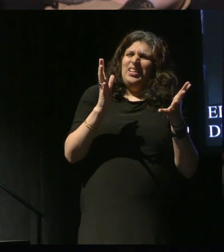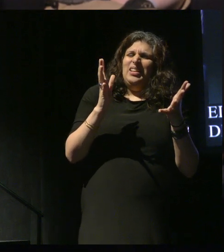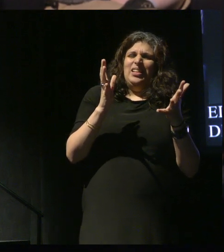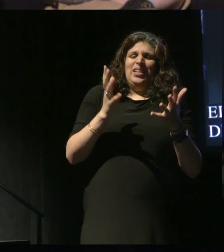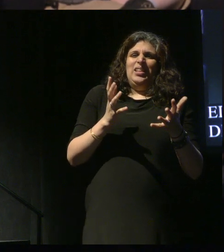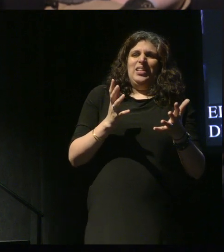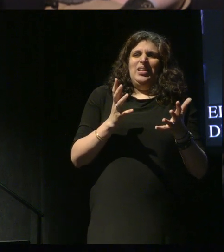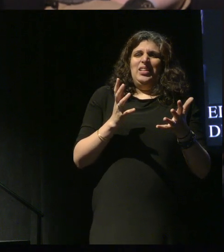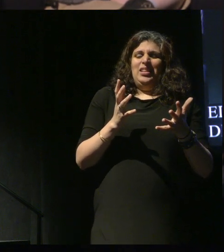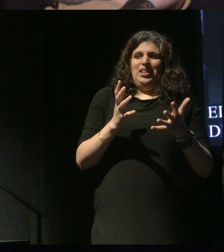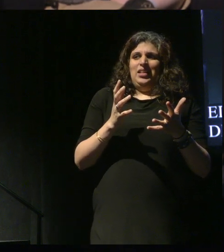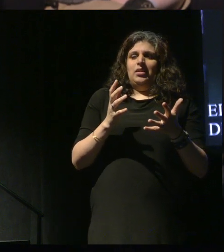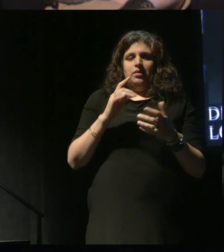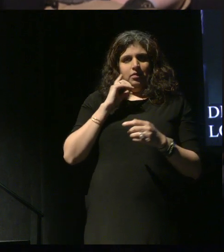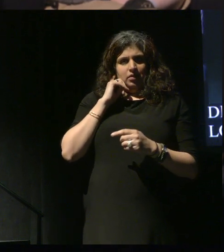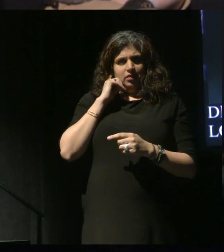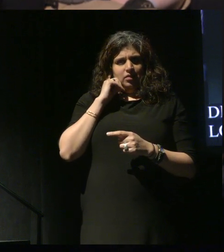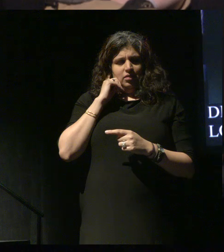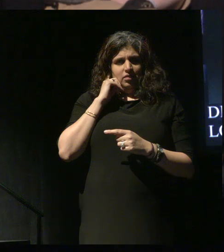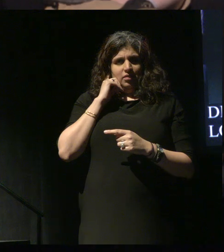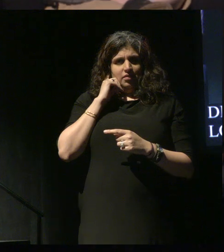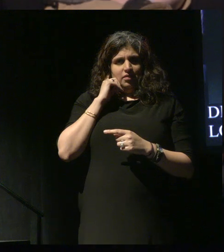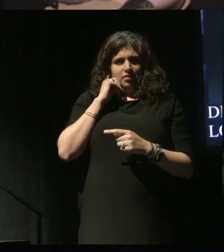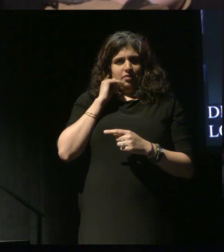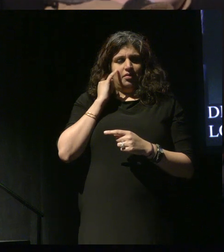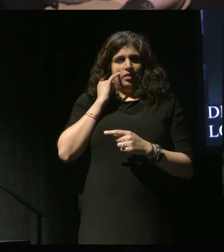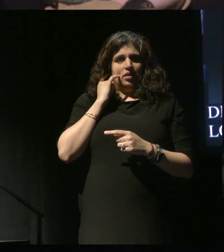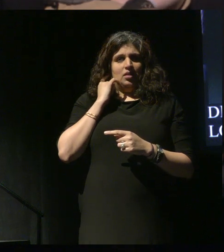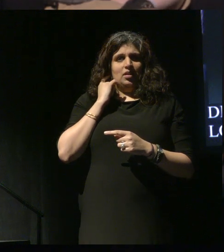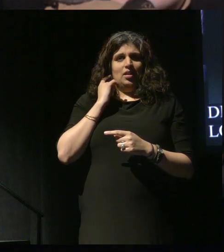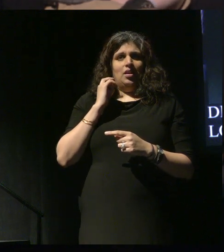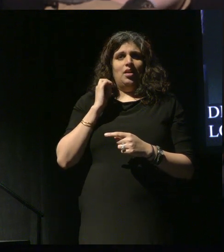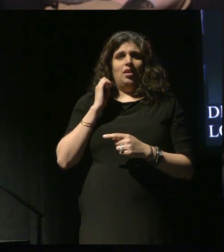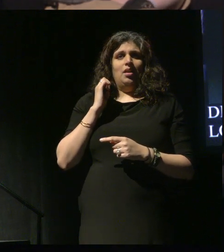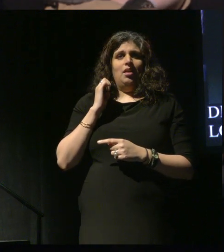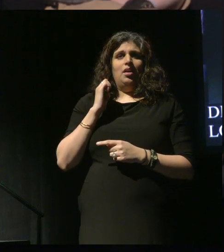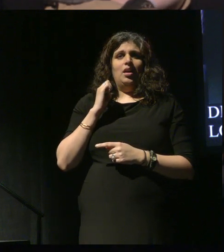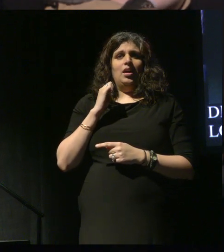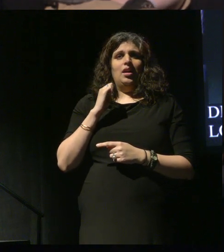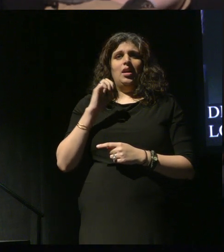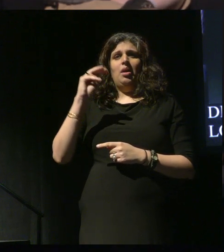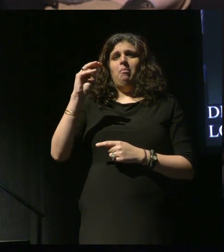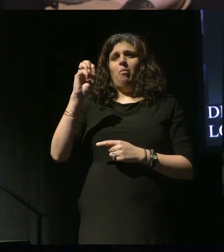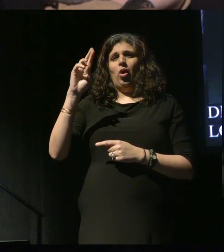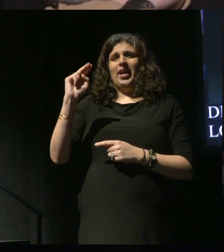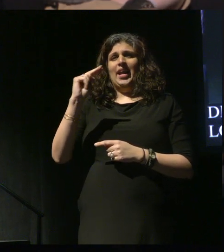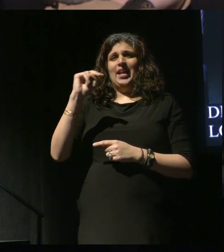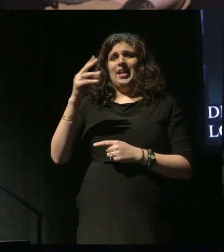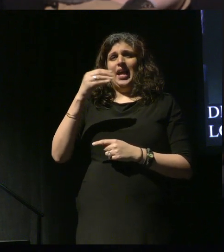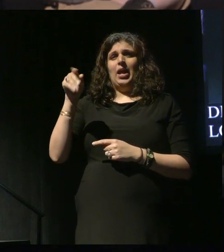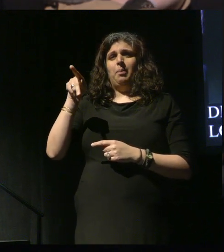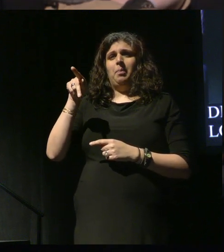and Paige, like another trans woman writer. Mm-mm. Who's very important to, you know, to me, and I think to trans letters in general,